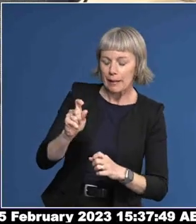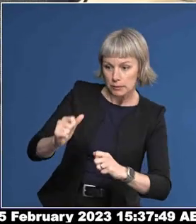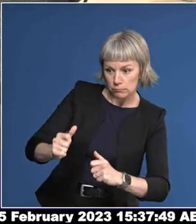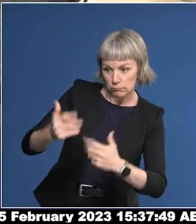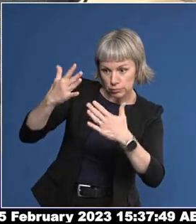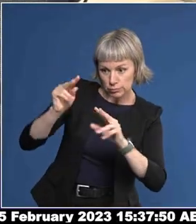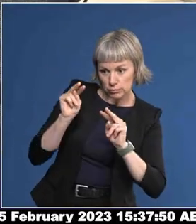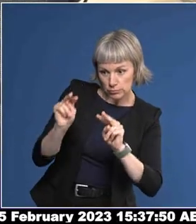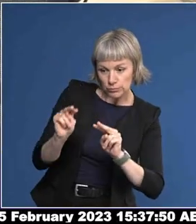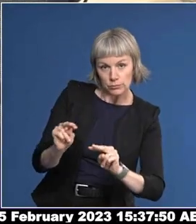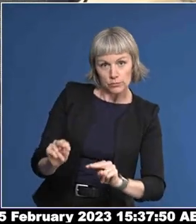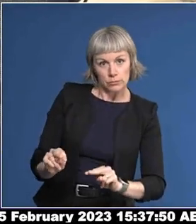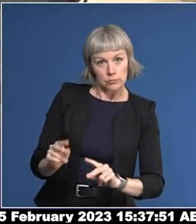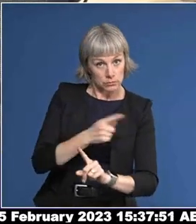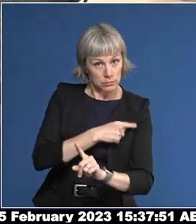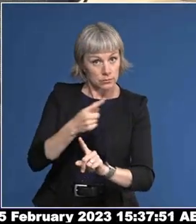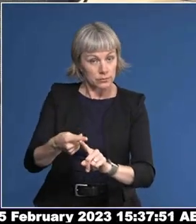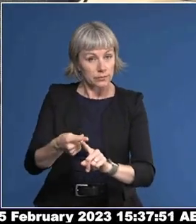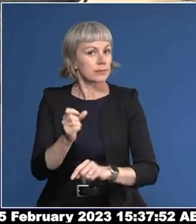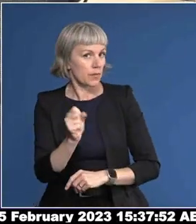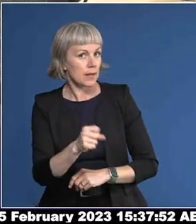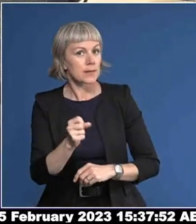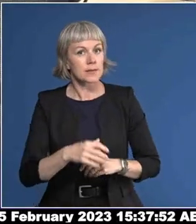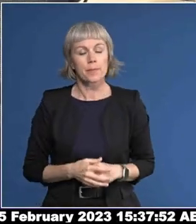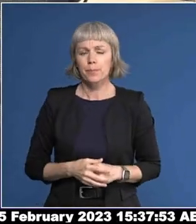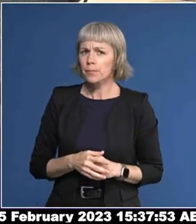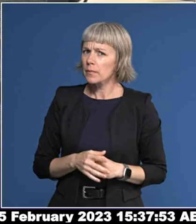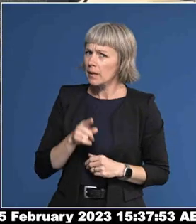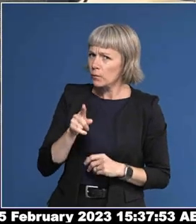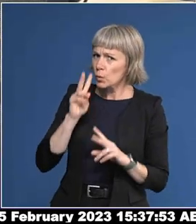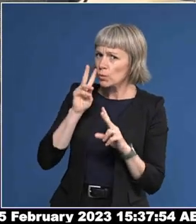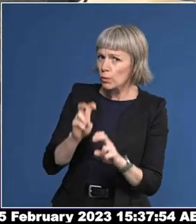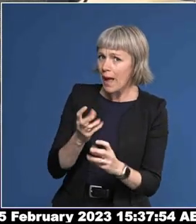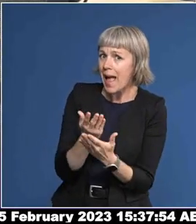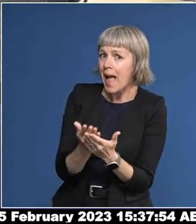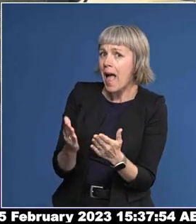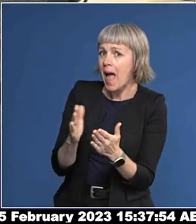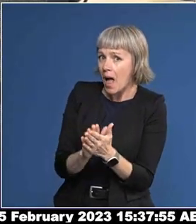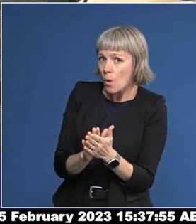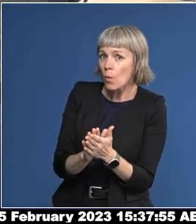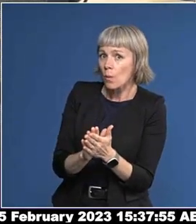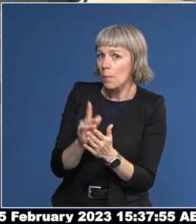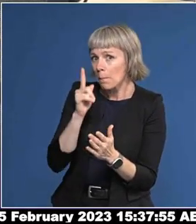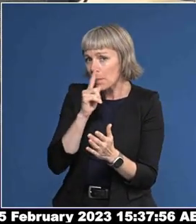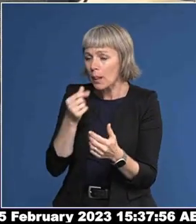Has NDS examined how its members use that resource, whether support workers